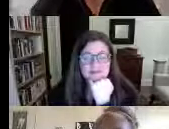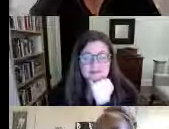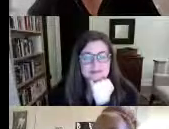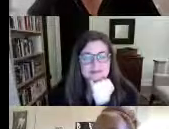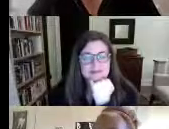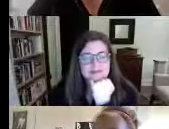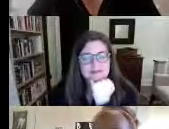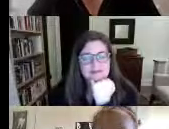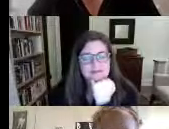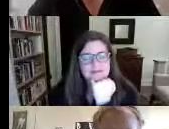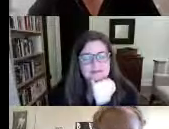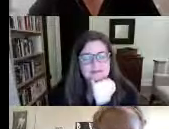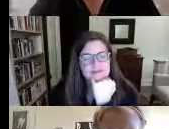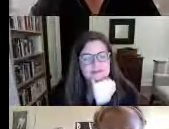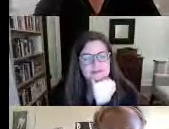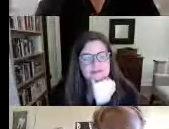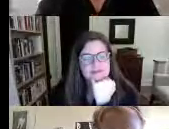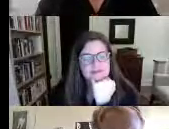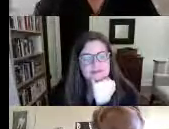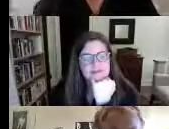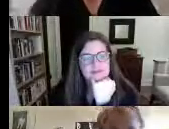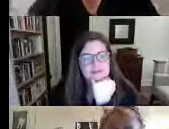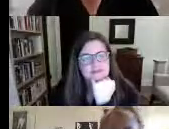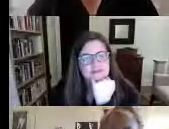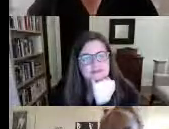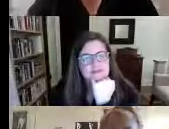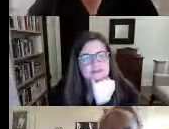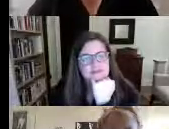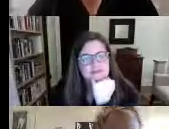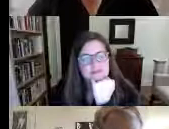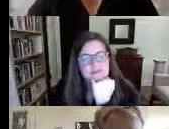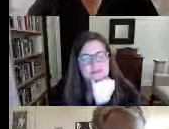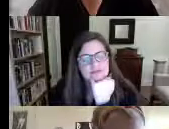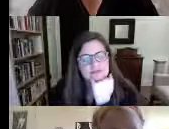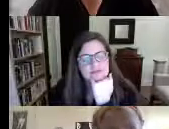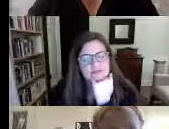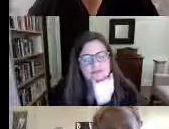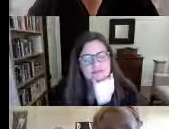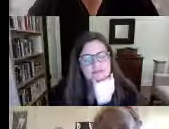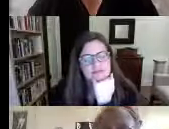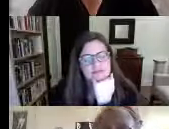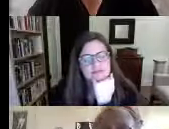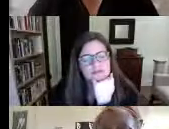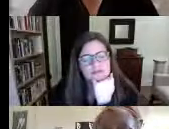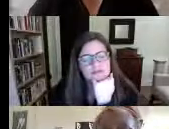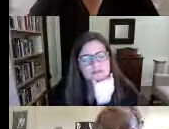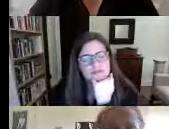and I think it's so important, as difficult as it is to witness, and to share the history,